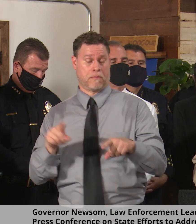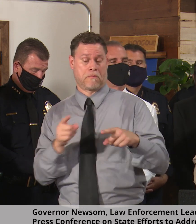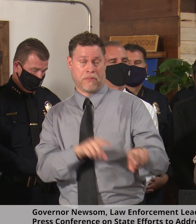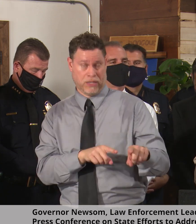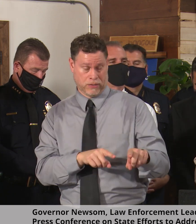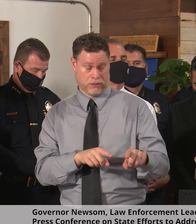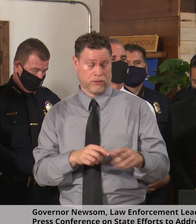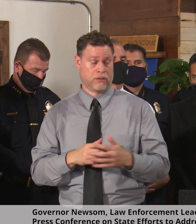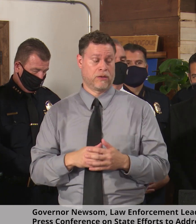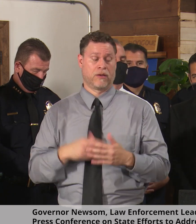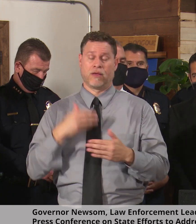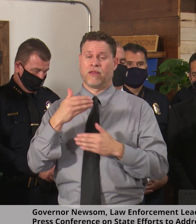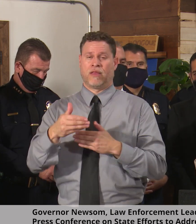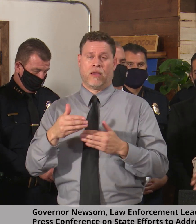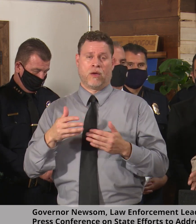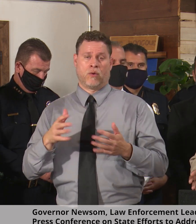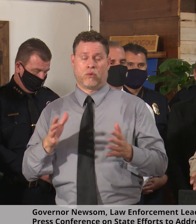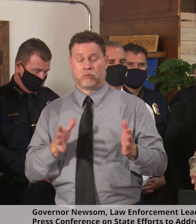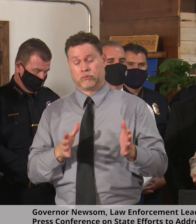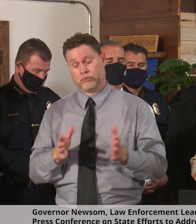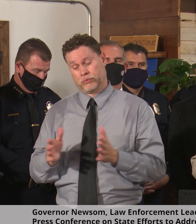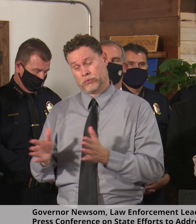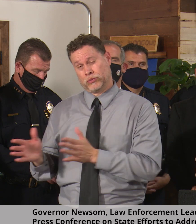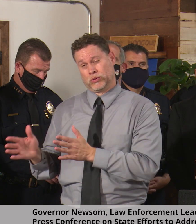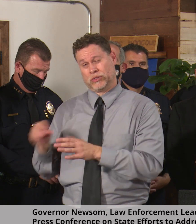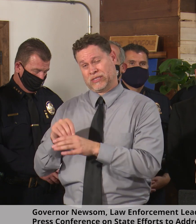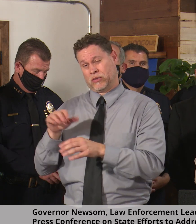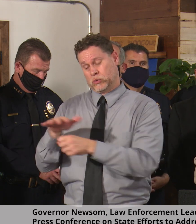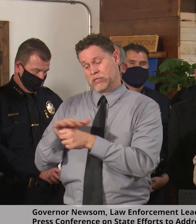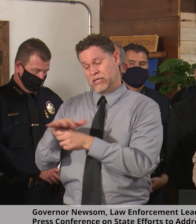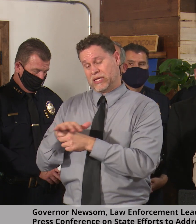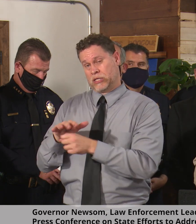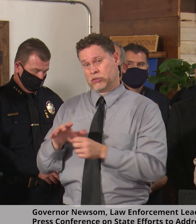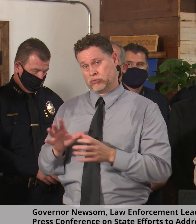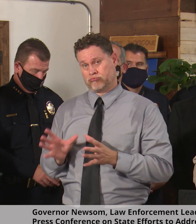then we kind of just push all the resources into those locations to barely be able to combat this.